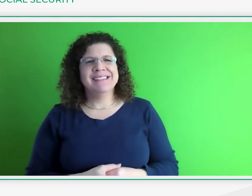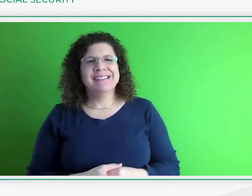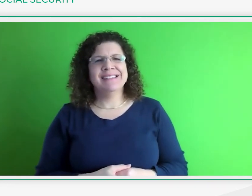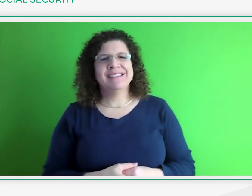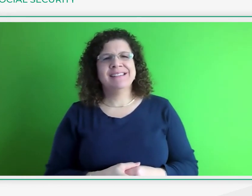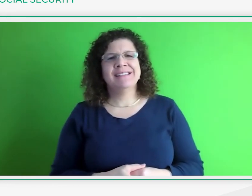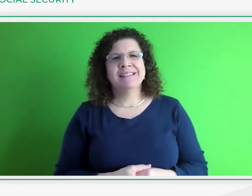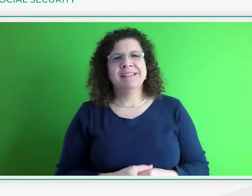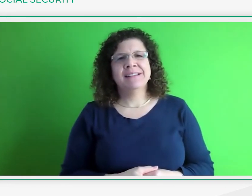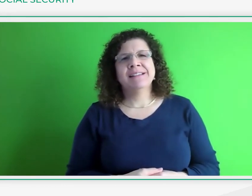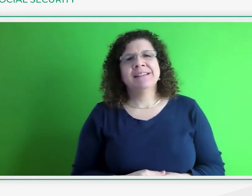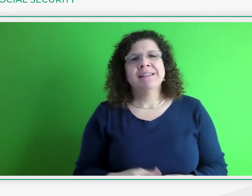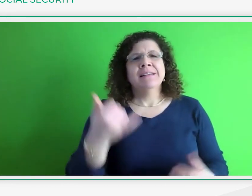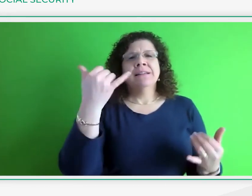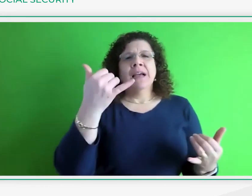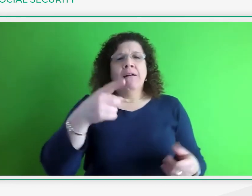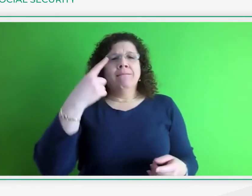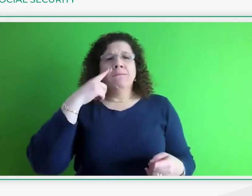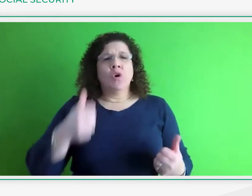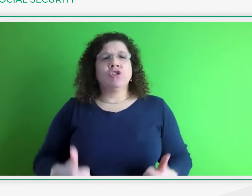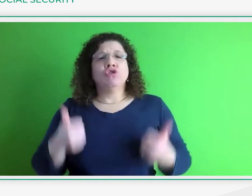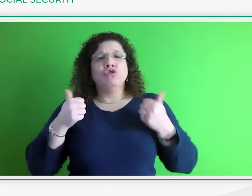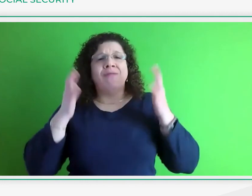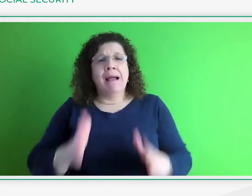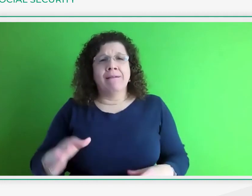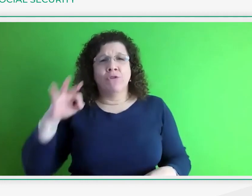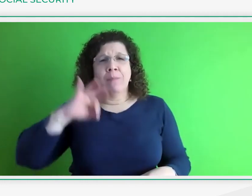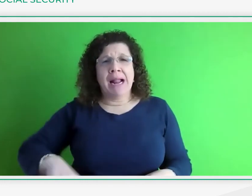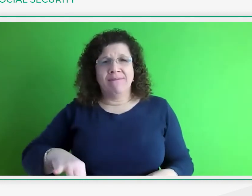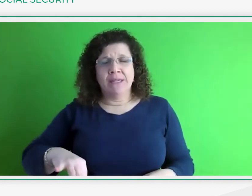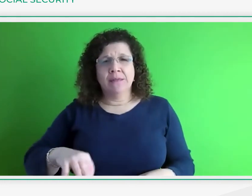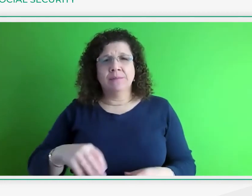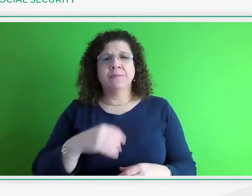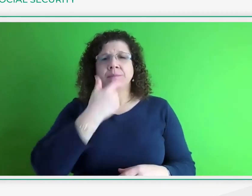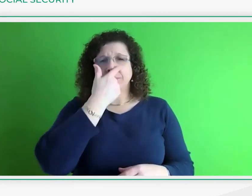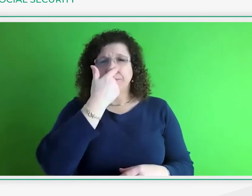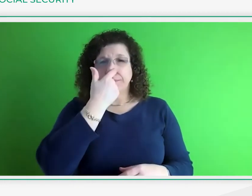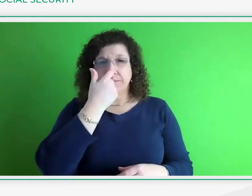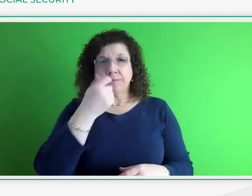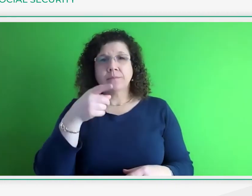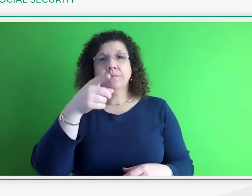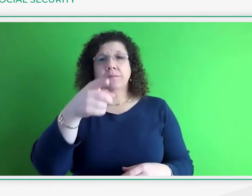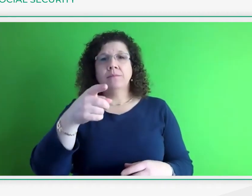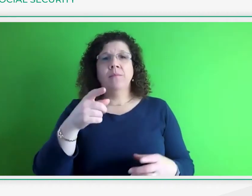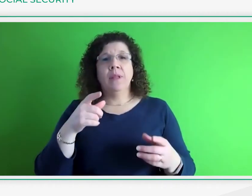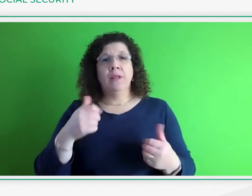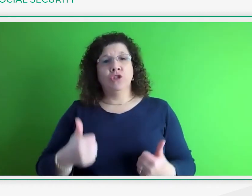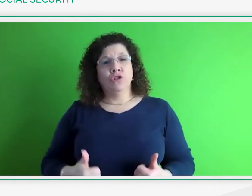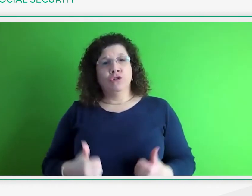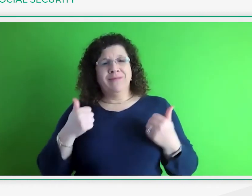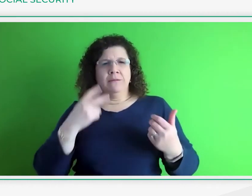Okay, next slide.